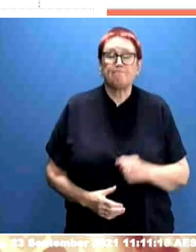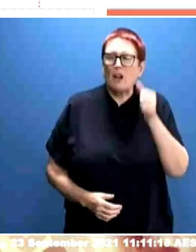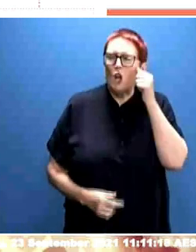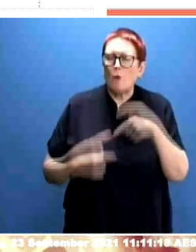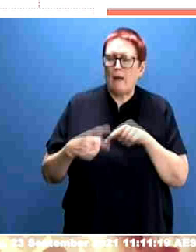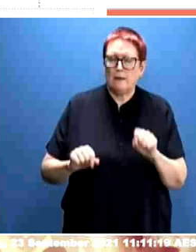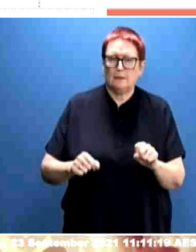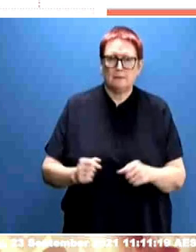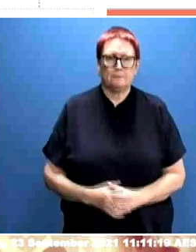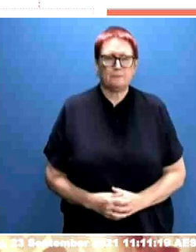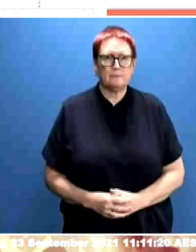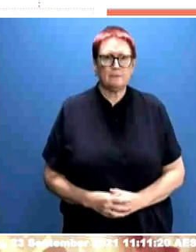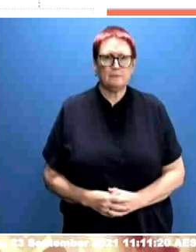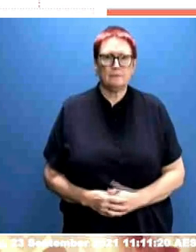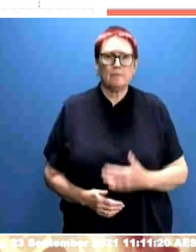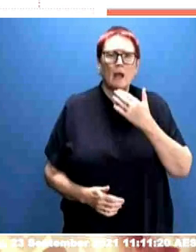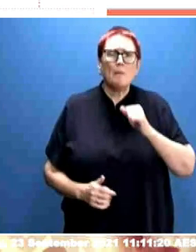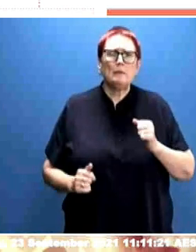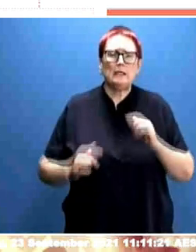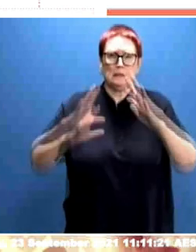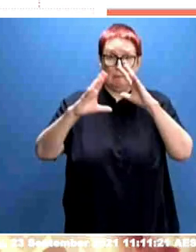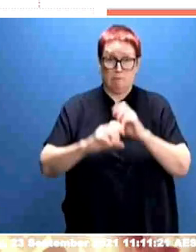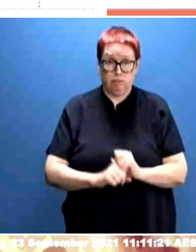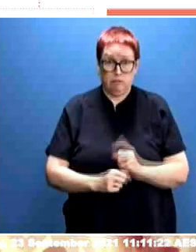Could we just swap documents for the moment and could we bring up